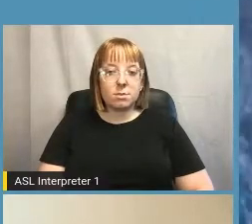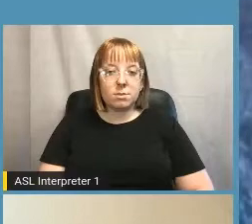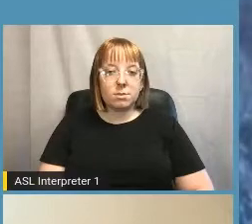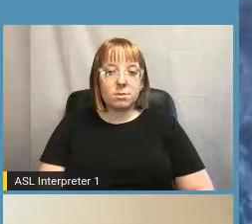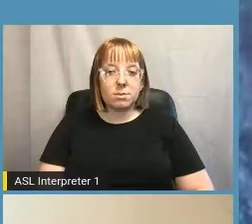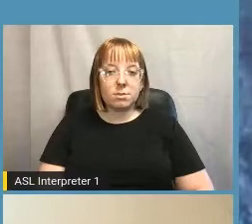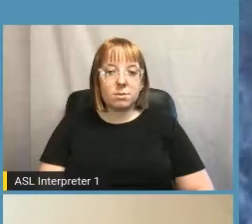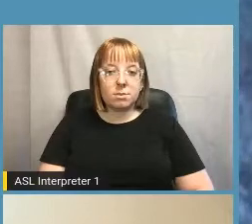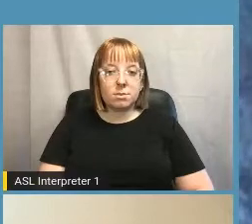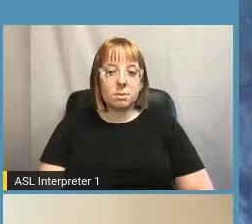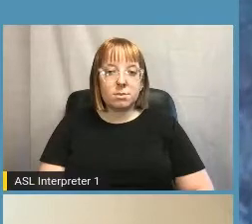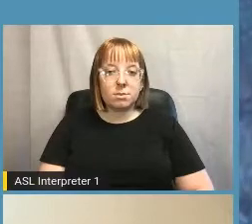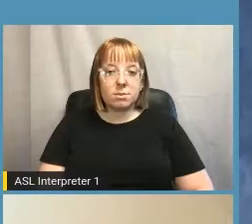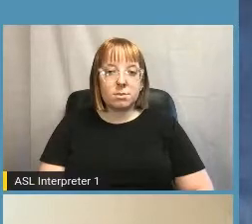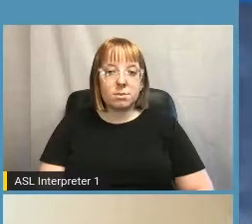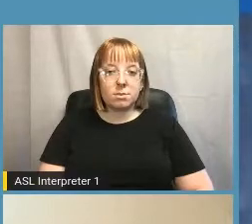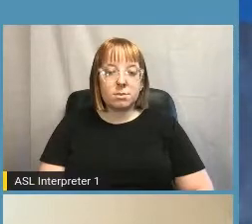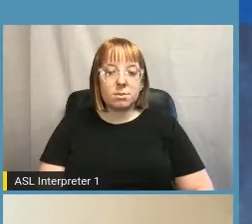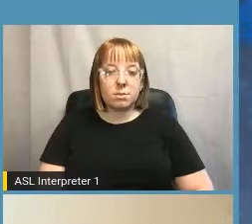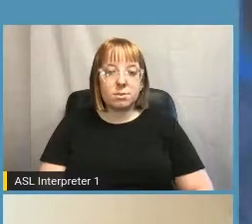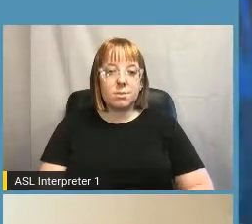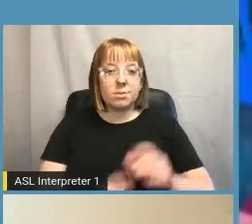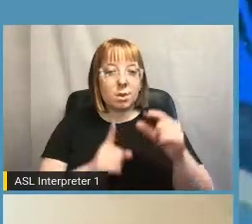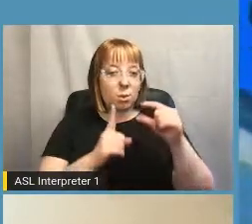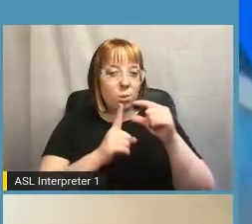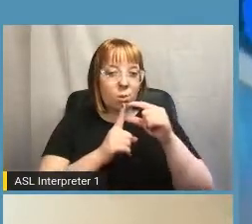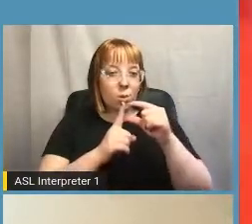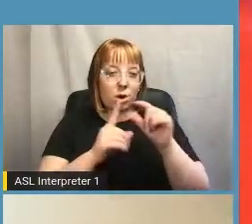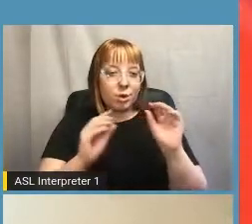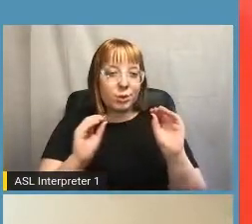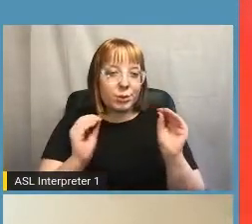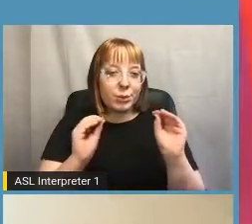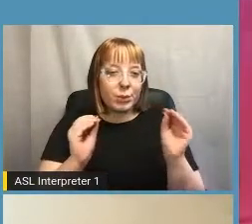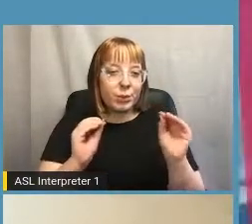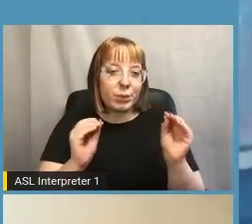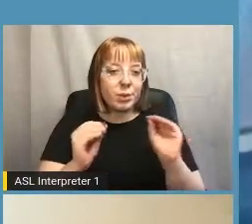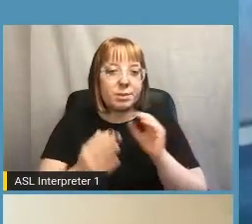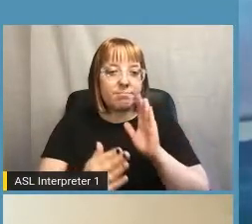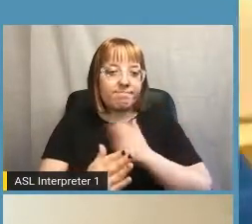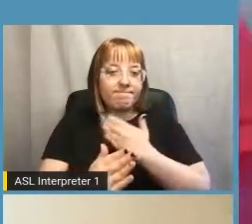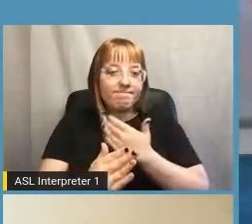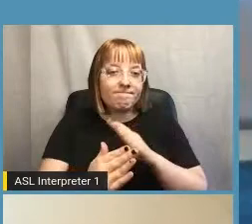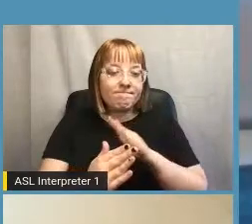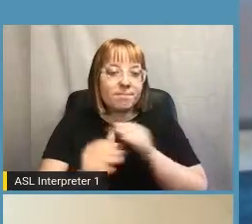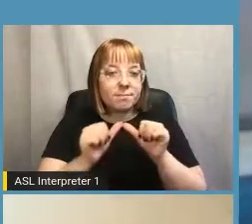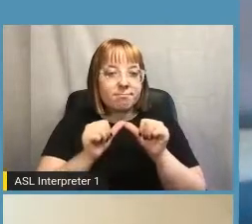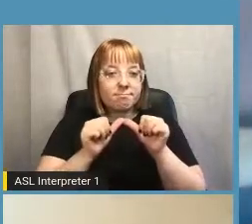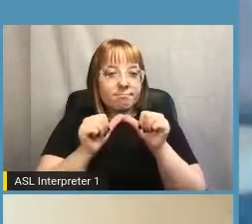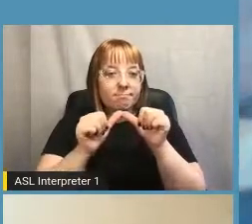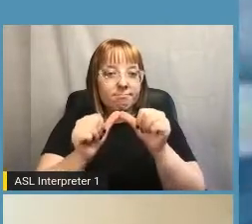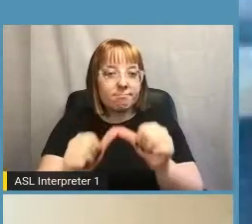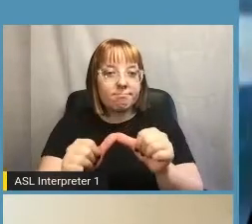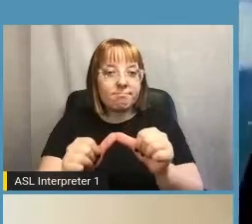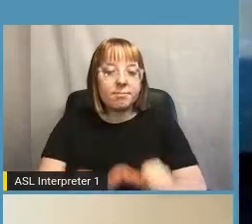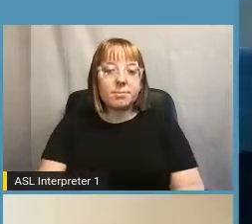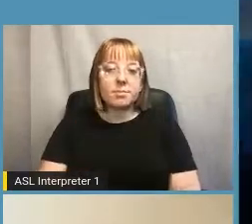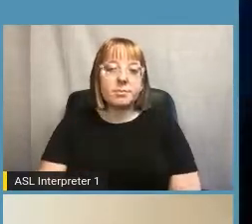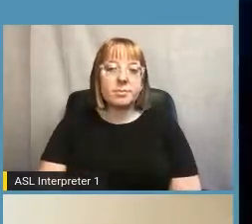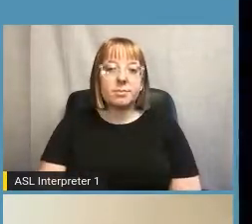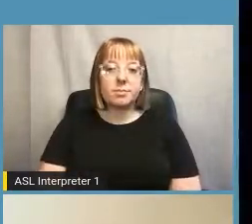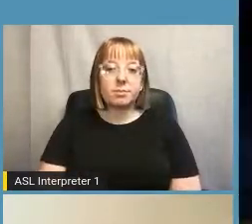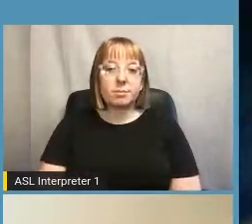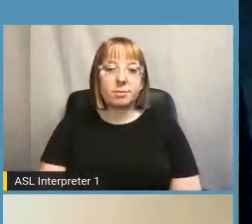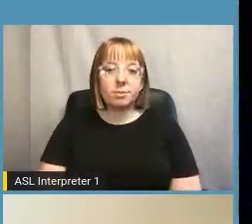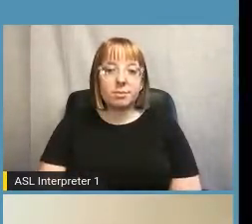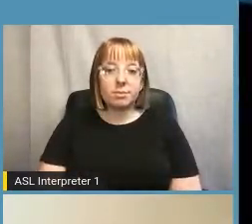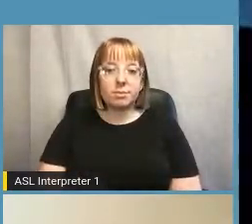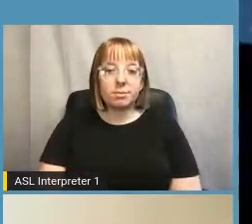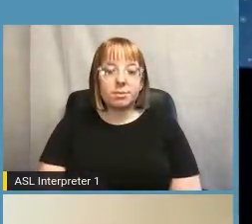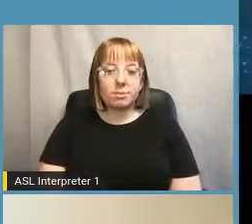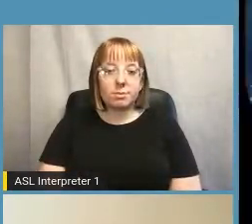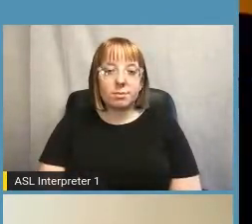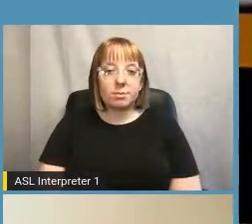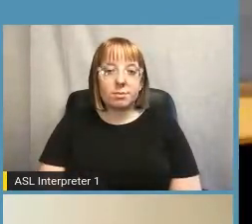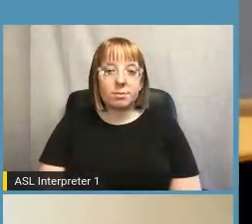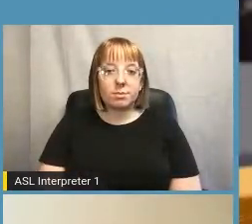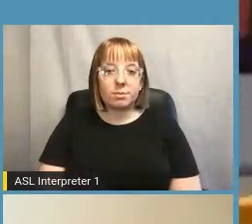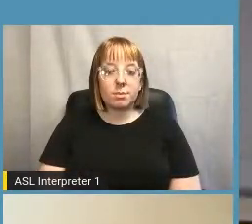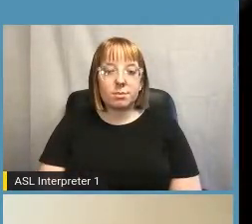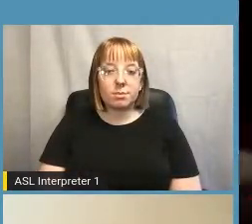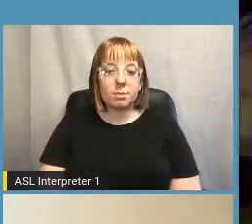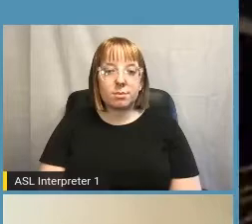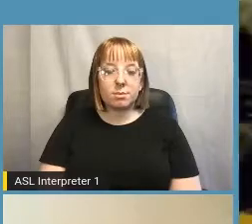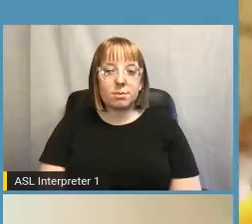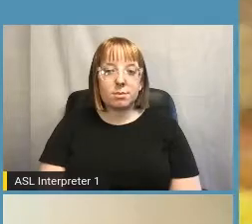me